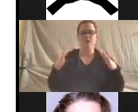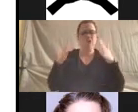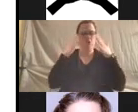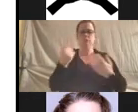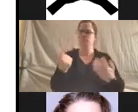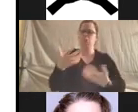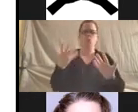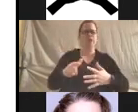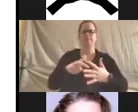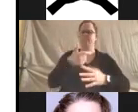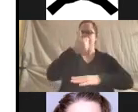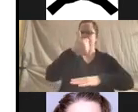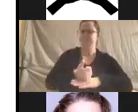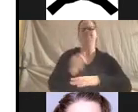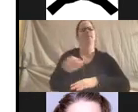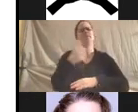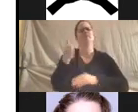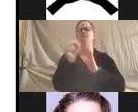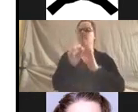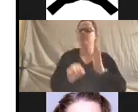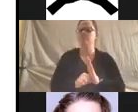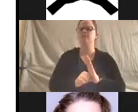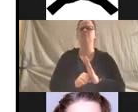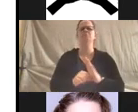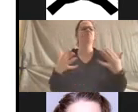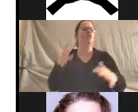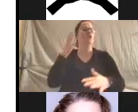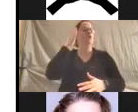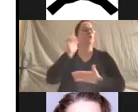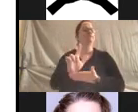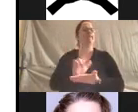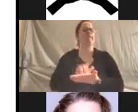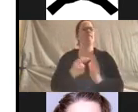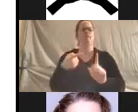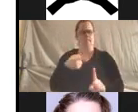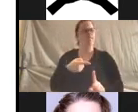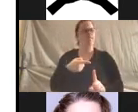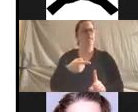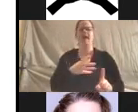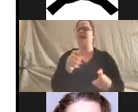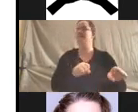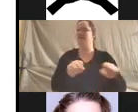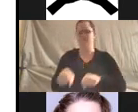in another state, then you know it's legal and it's possible, it should be considered